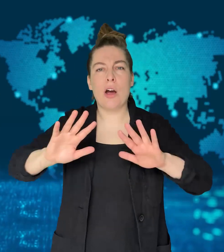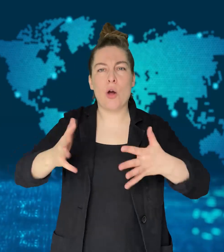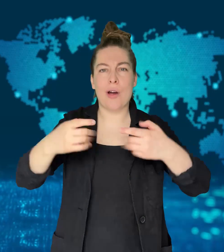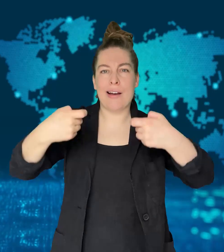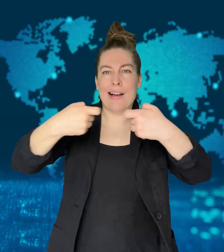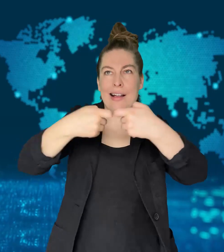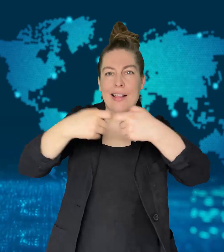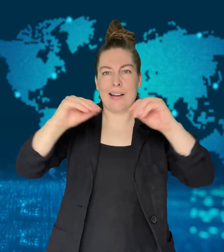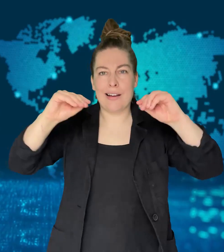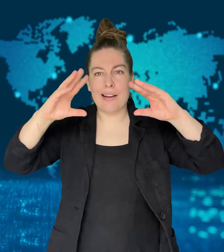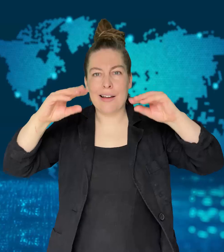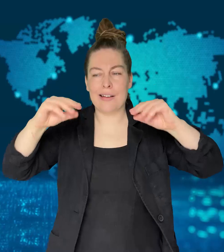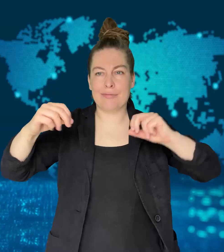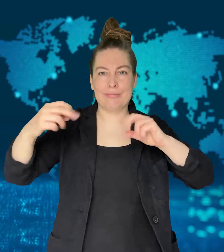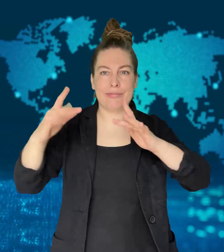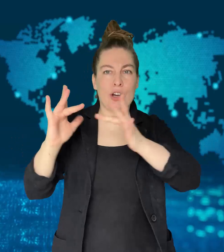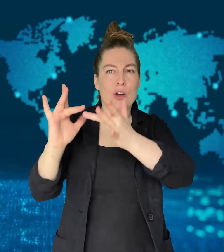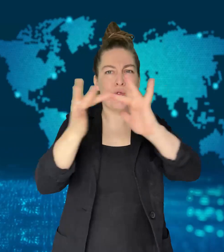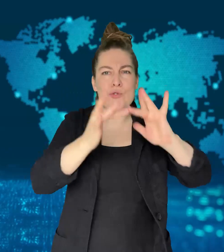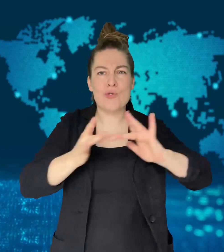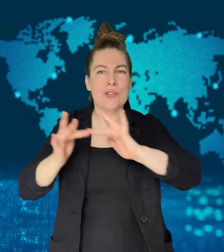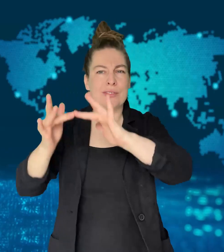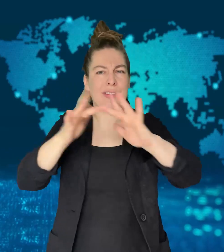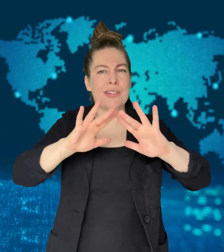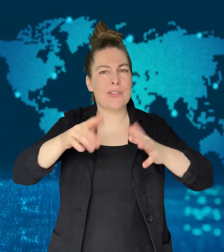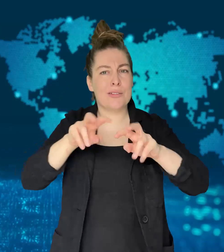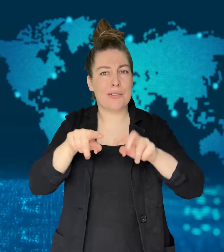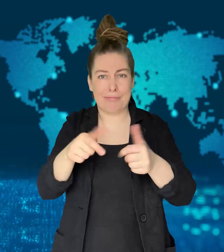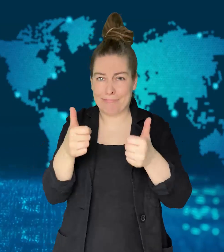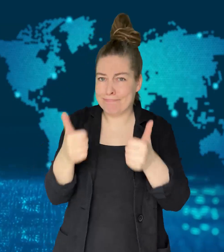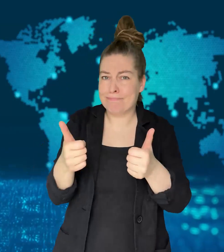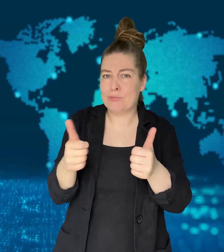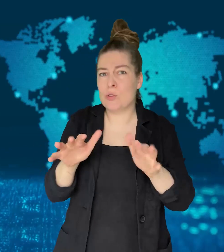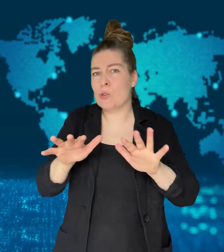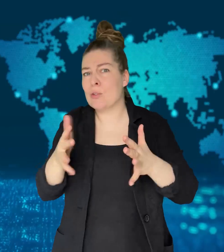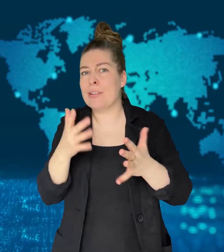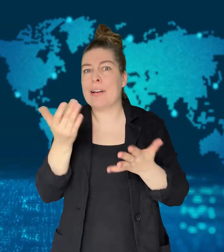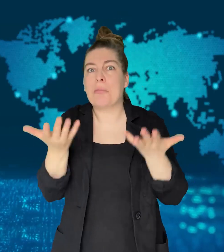The Heathrow airport closure caused mass chaos.